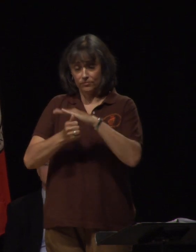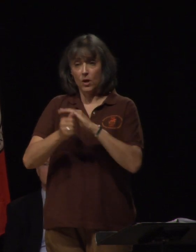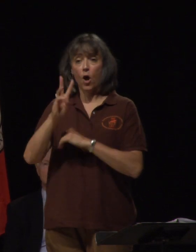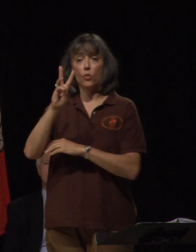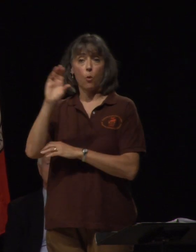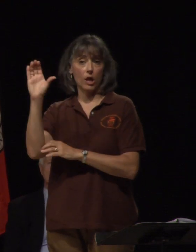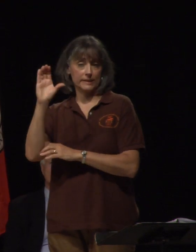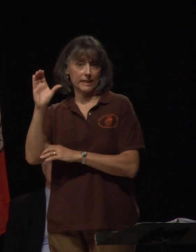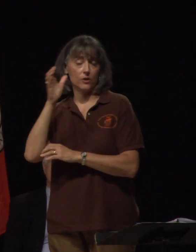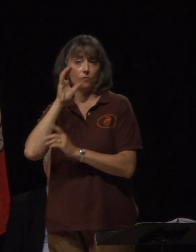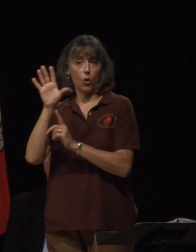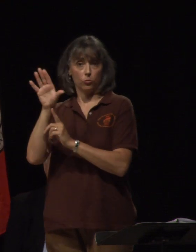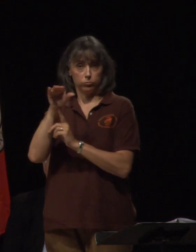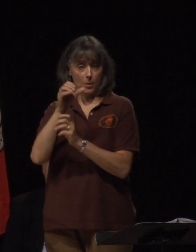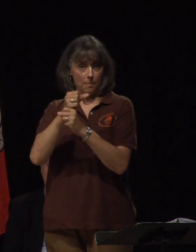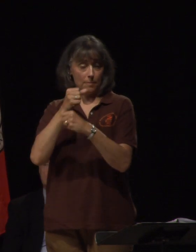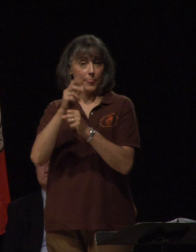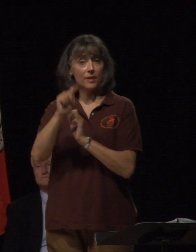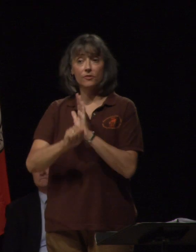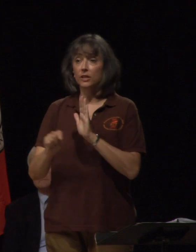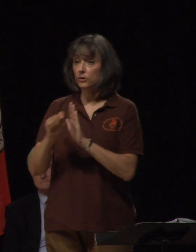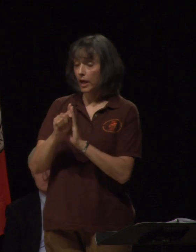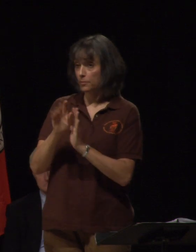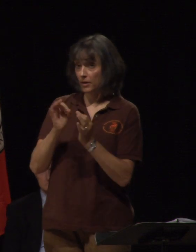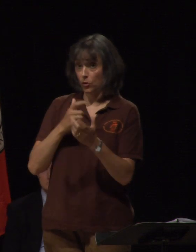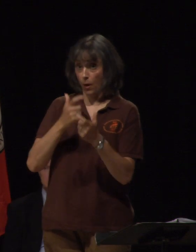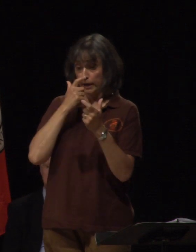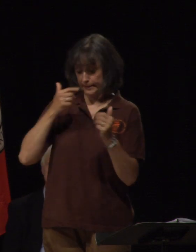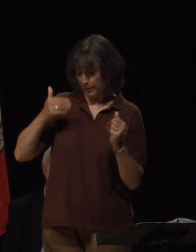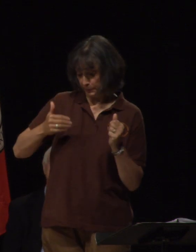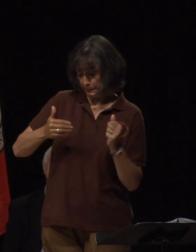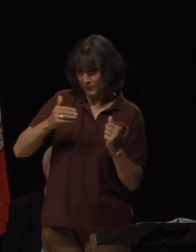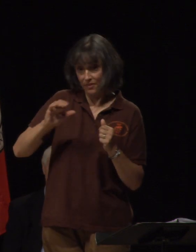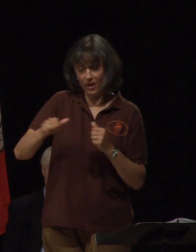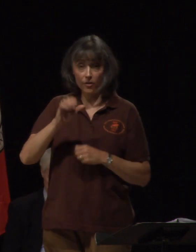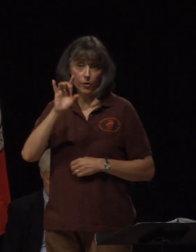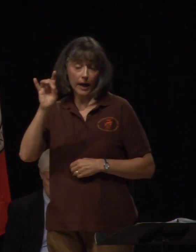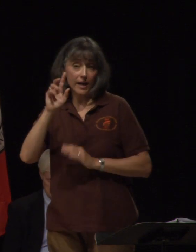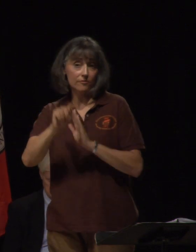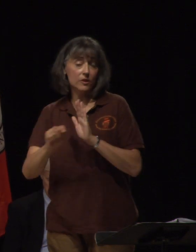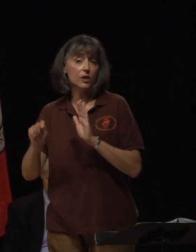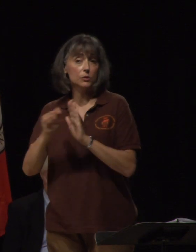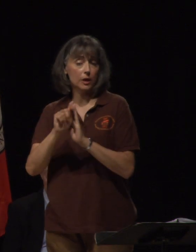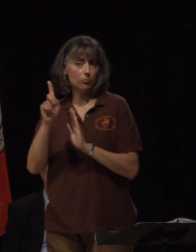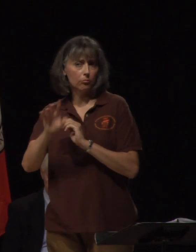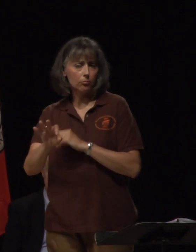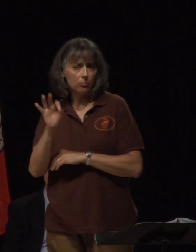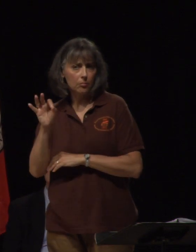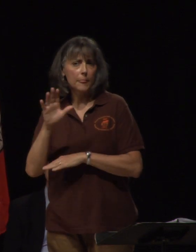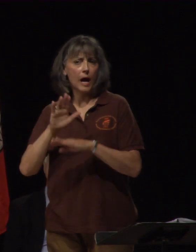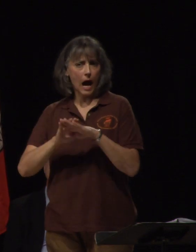VIDEOS. AND IF YOU'RE INTERESTED IN SEEING THE OTHER VIDEOS IN THE SERIES, YOU CAN FIND THEM ON THE ACADEMIC AFFAIRS WEB SITE.